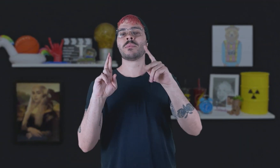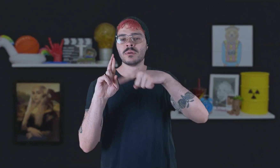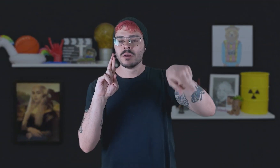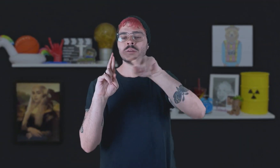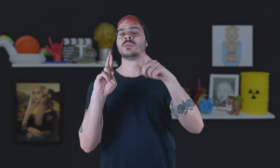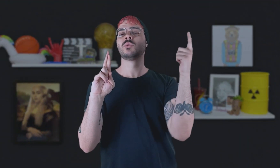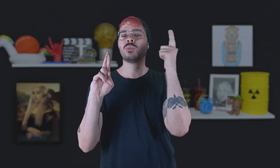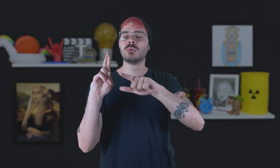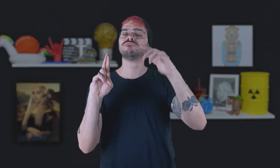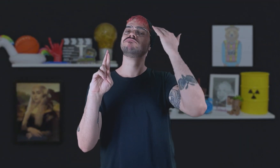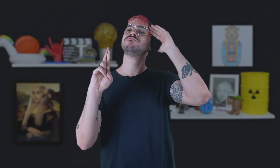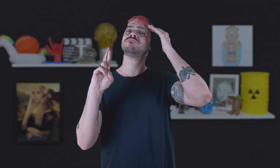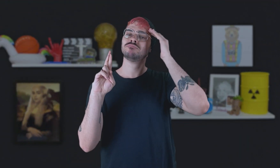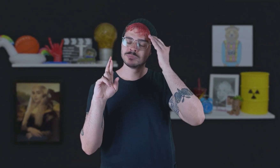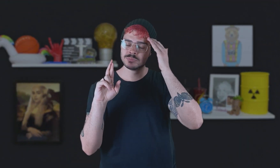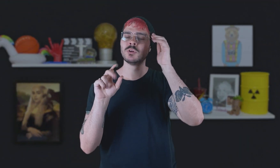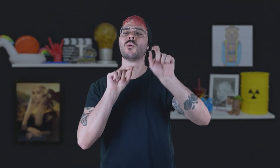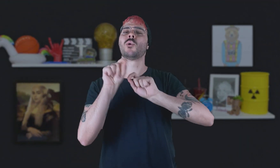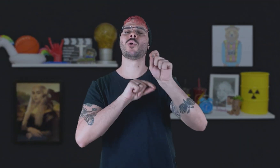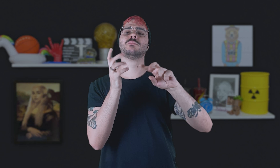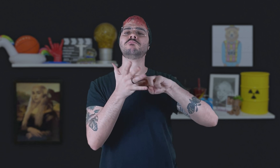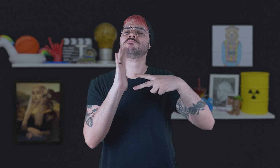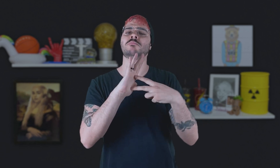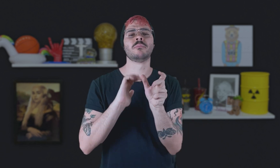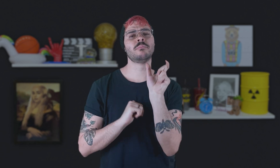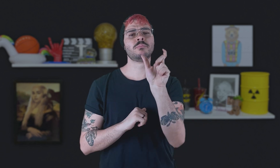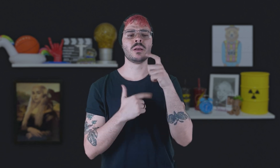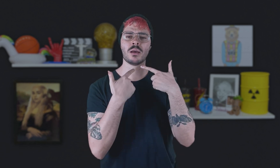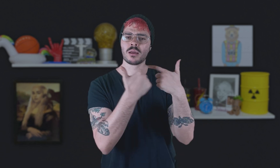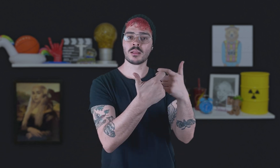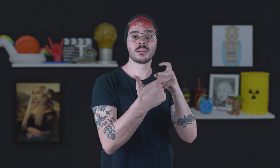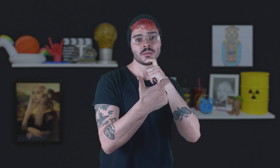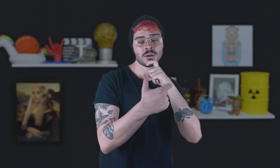Oh, I hope you understood the meaning of the Cold War